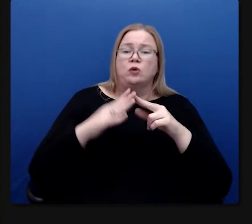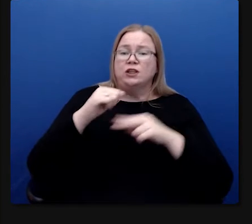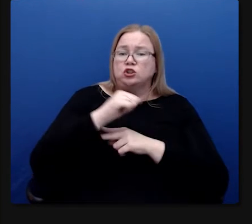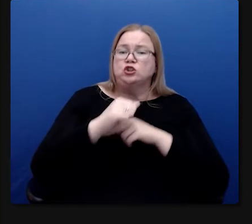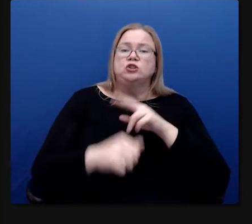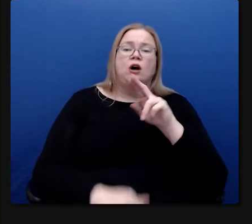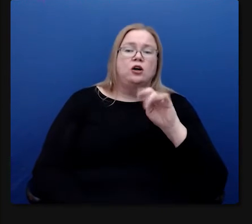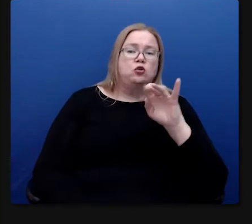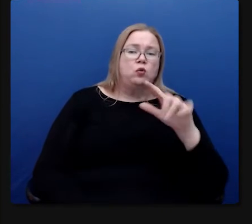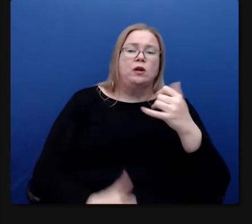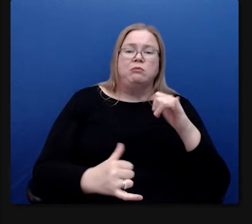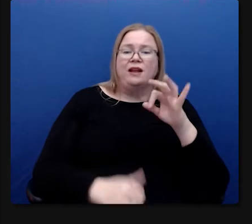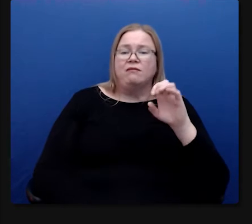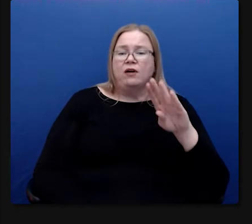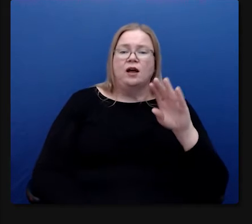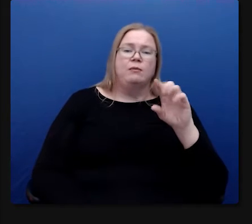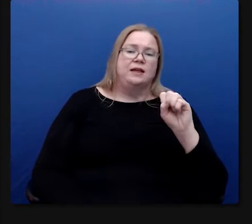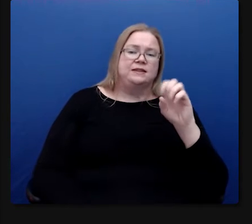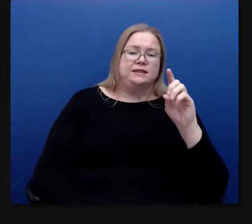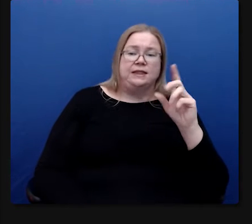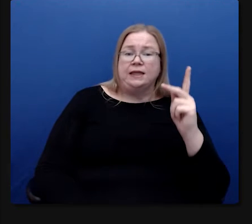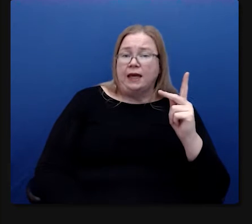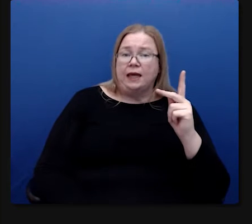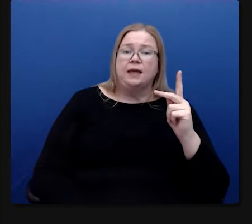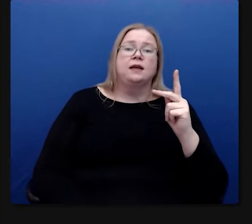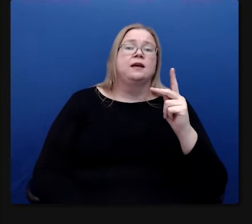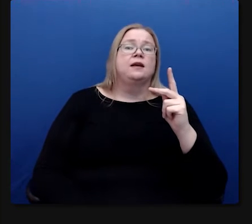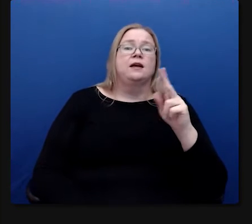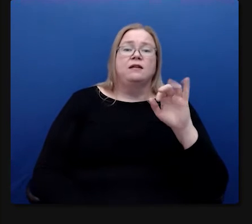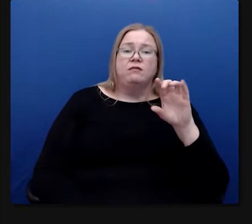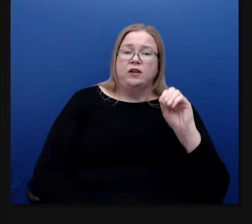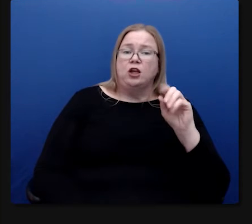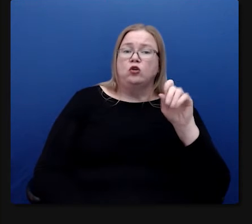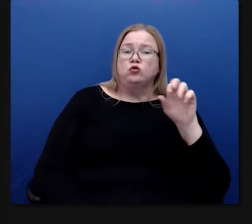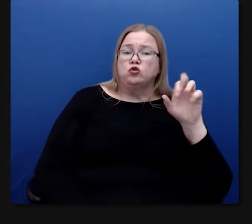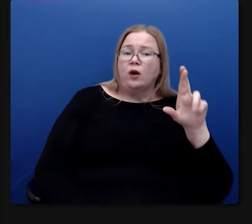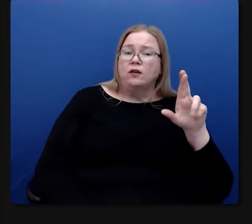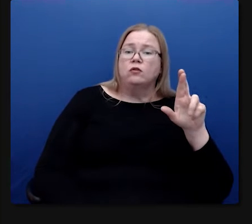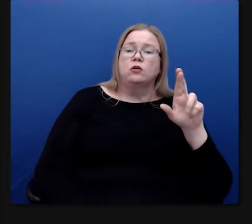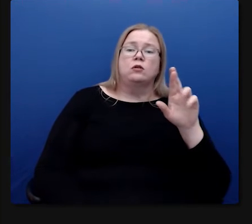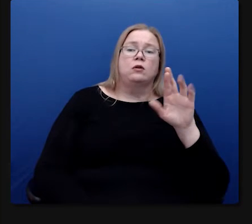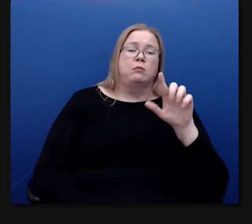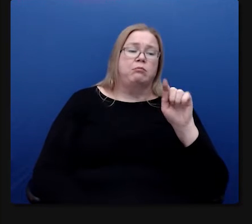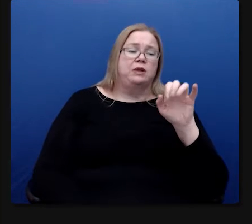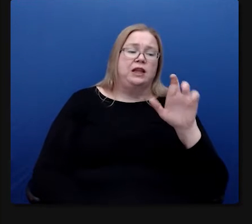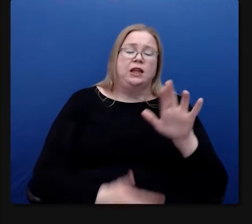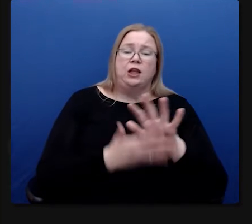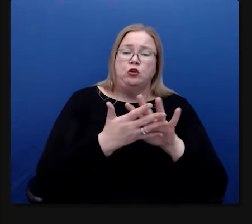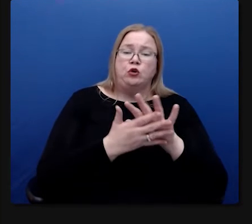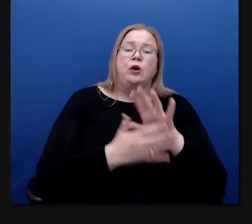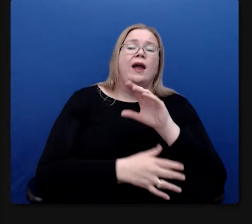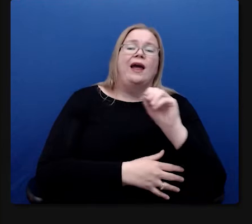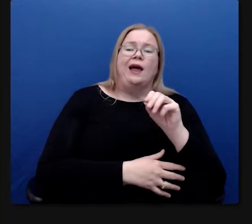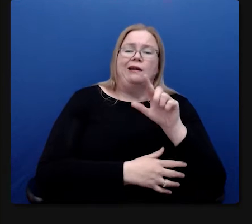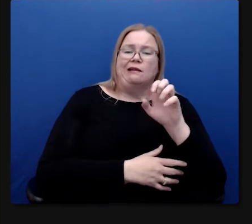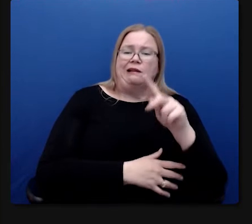the Unreal Plugin for PlayFab SDK, NVIDIA drivers, Blender. These are all listed here, and there's a link here